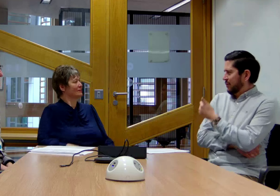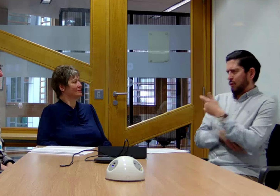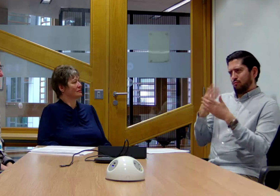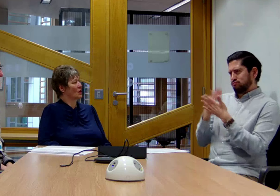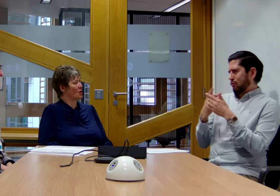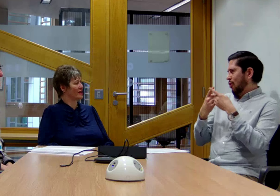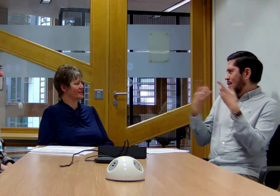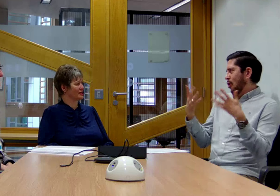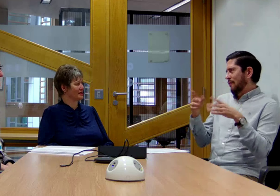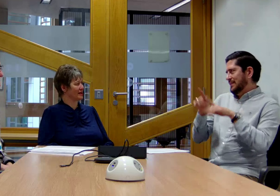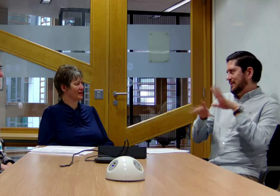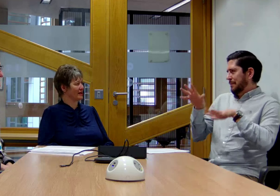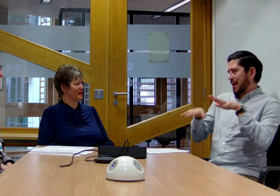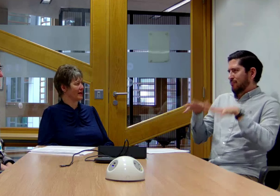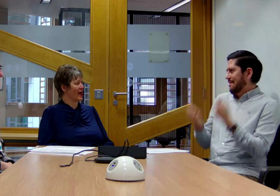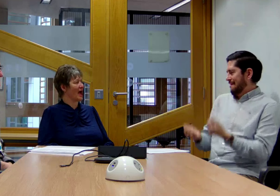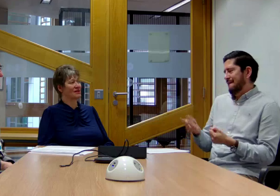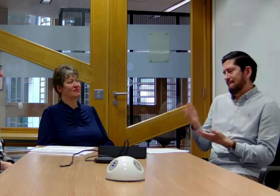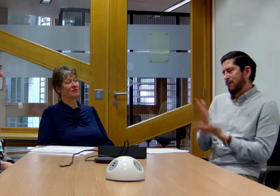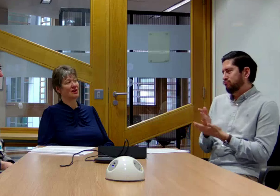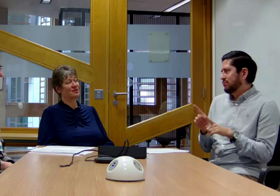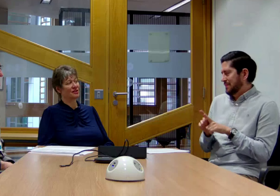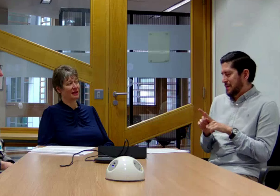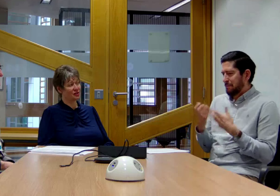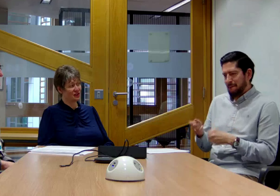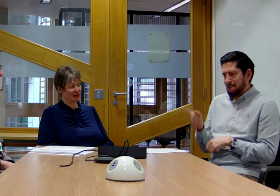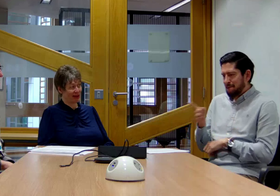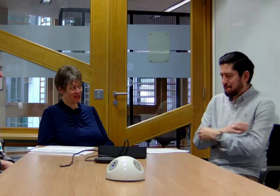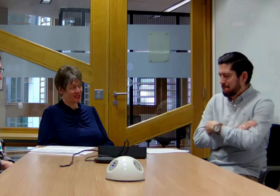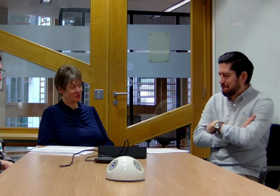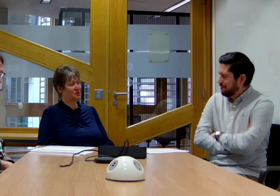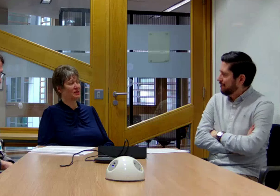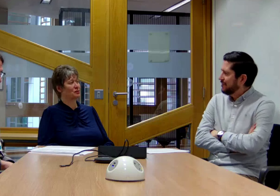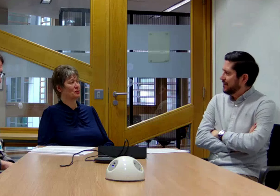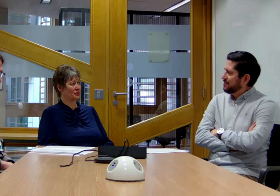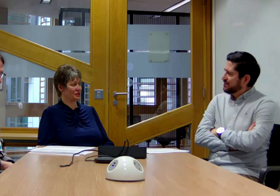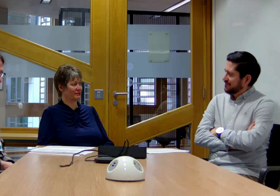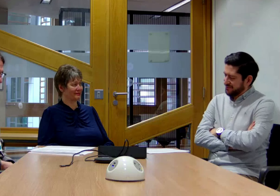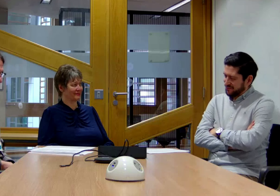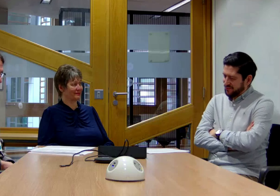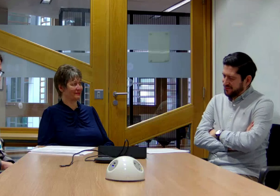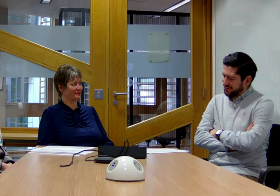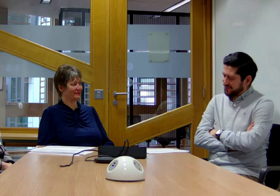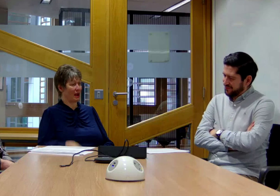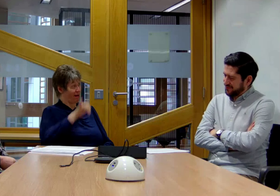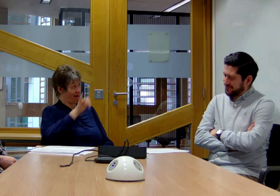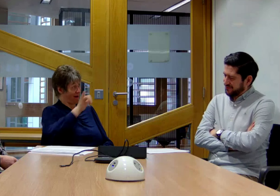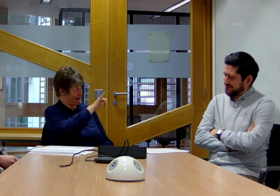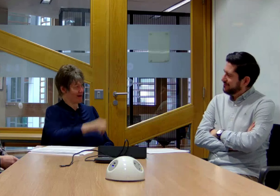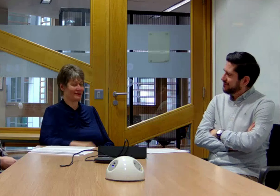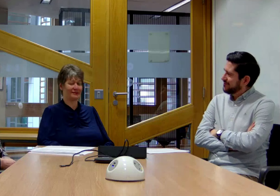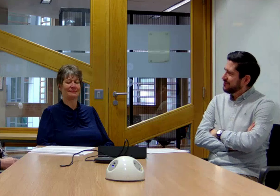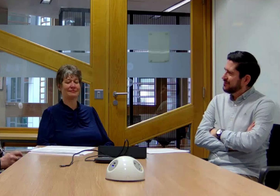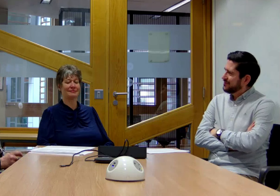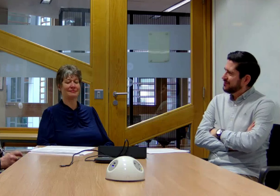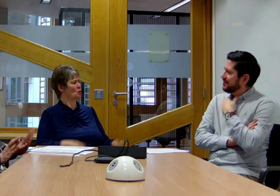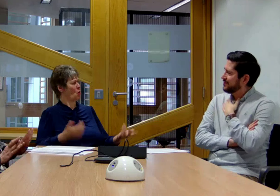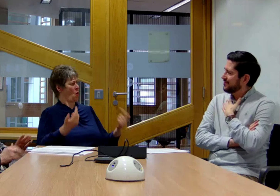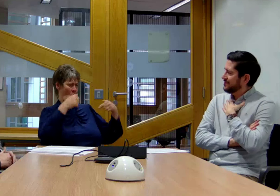Alright, I think that there's actually a lot of similarities between our roles.